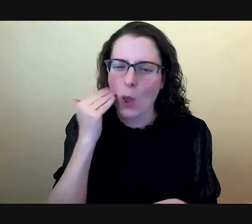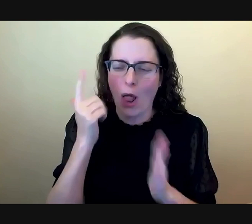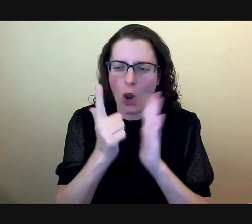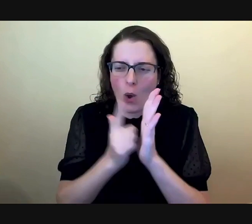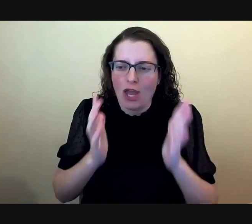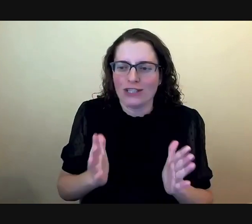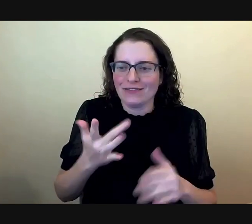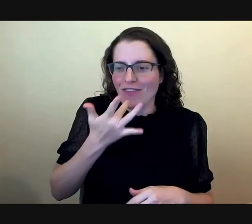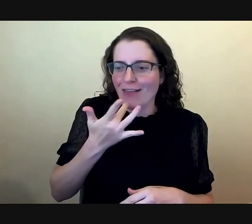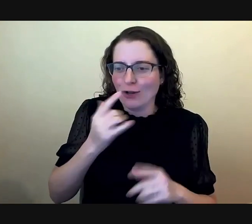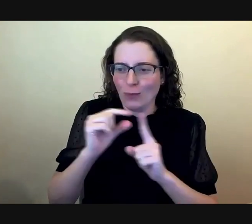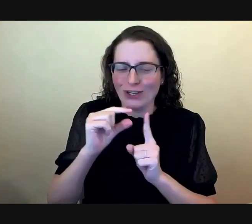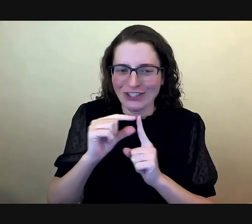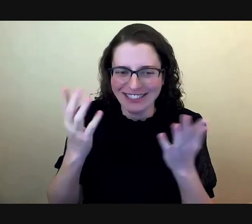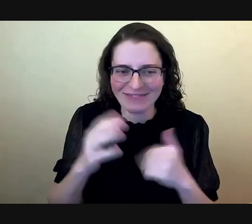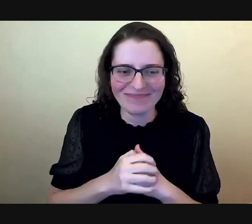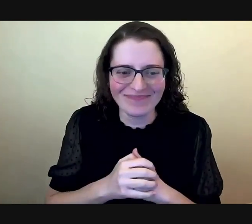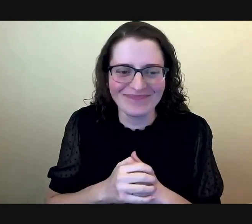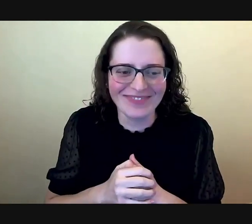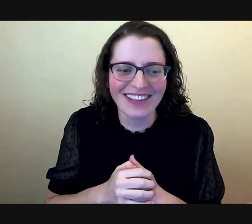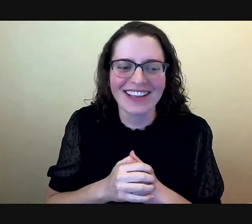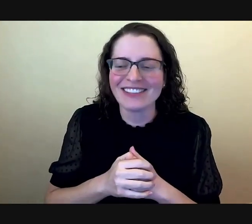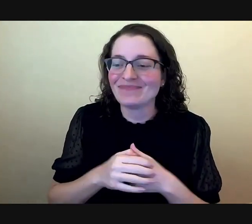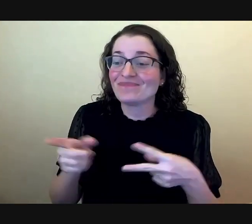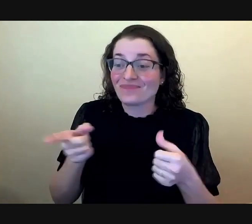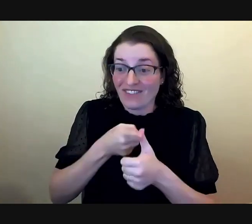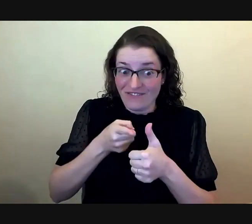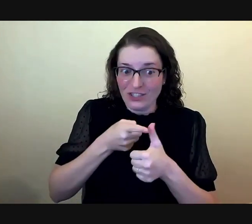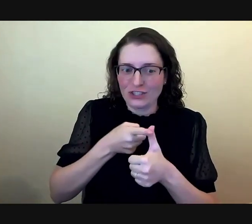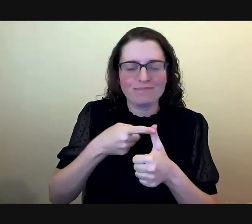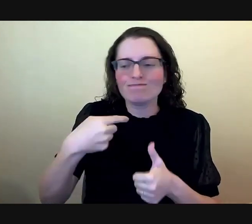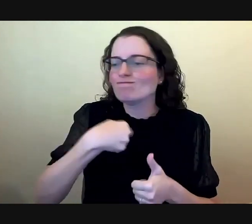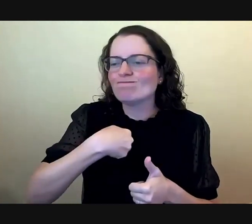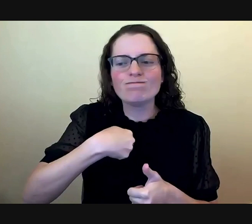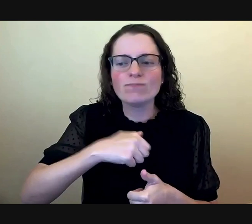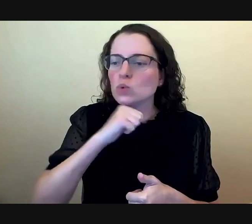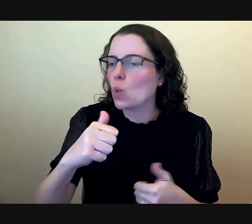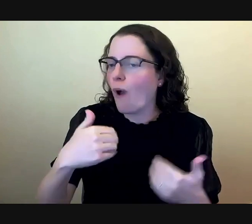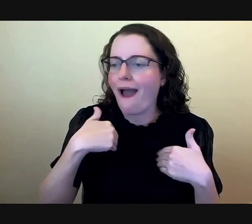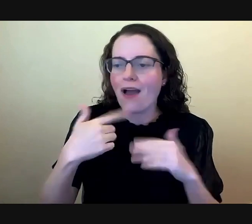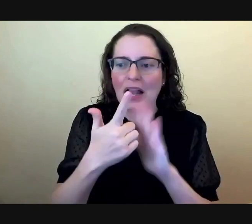make two disclaimers actually, A lawyer's favorite word, disclaimer. So the first one I'd like to make